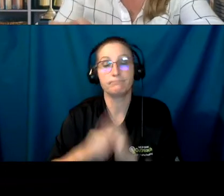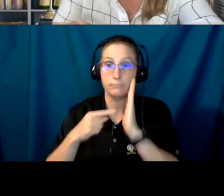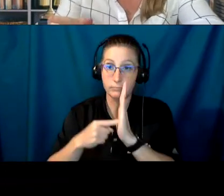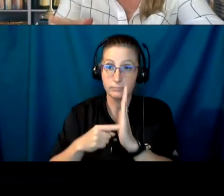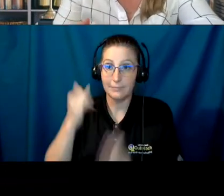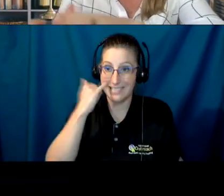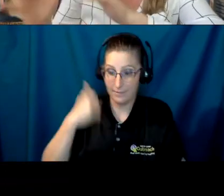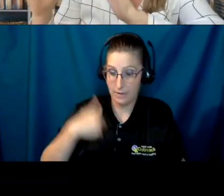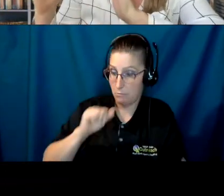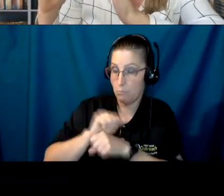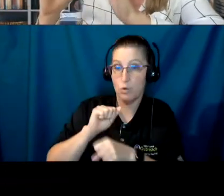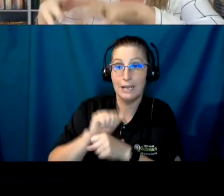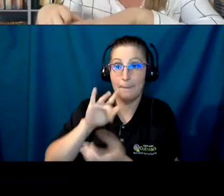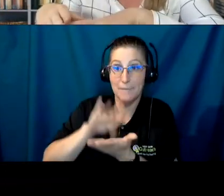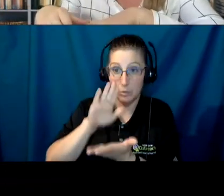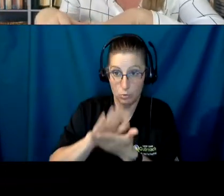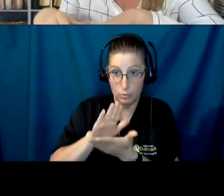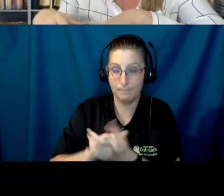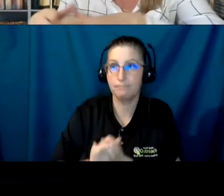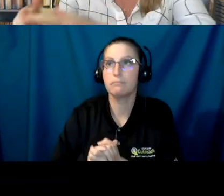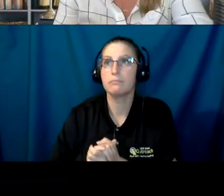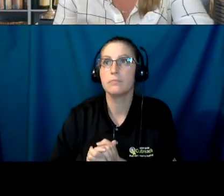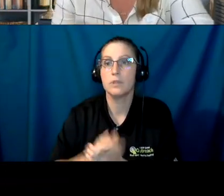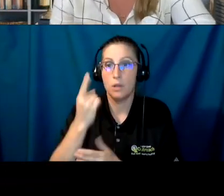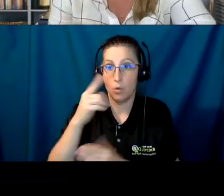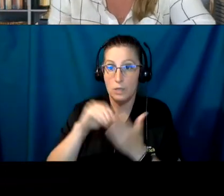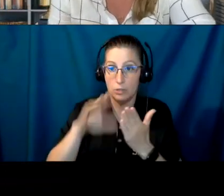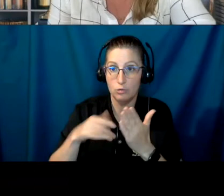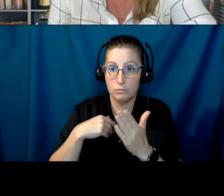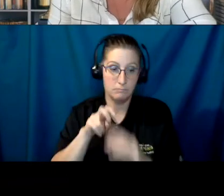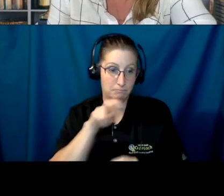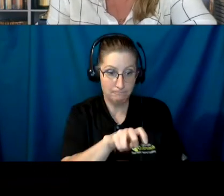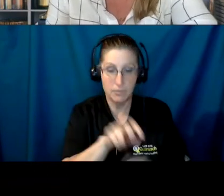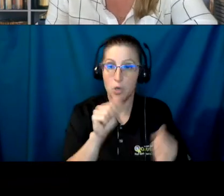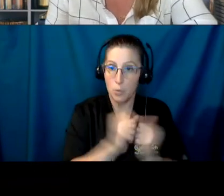at a middle school, one of my students just kept sitting with a group of cheerleaders.